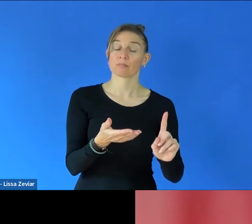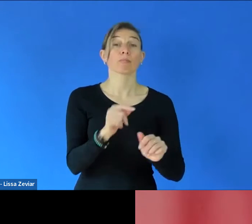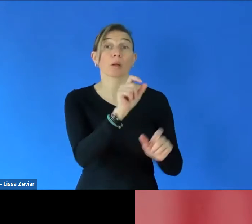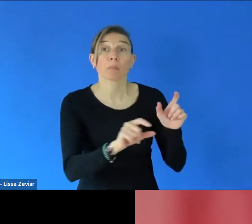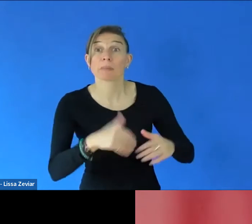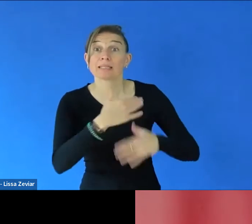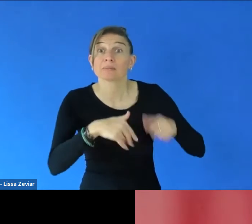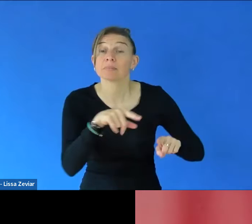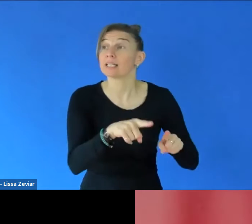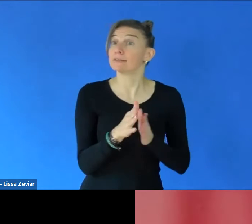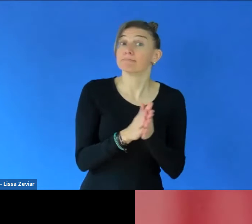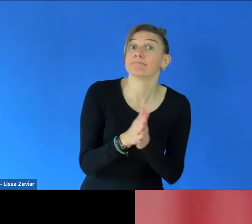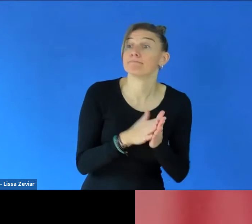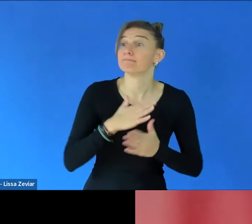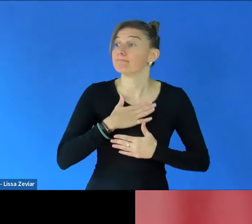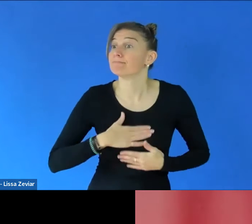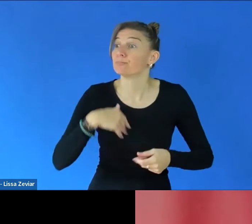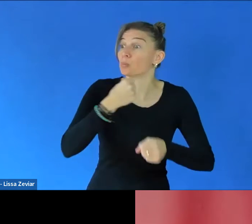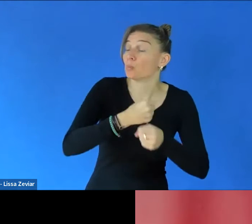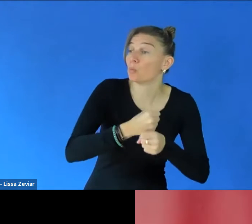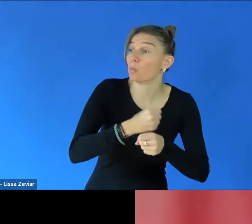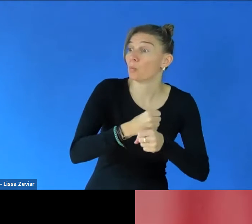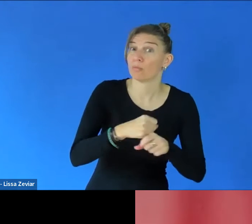who are seeking jobs and they are also capable.